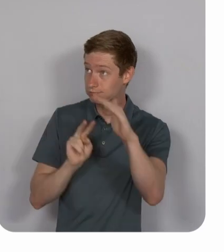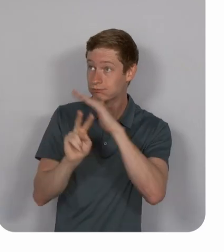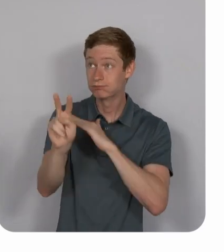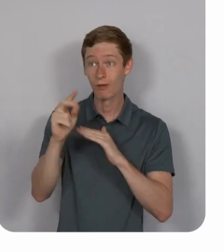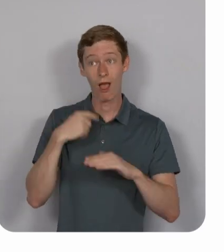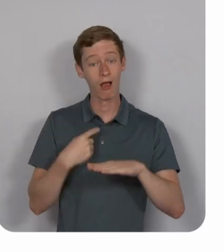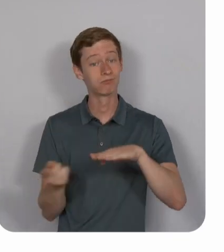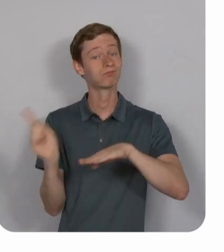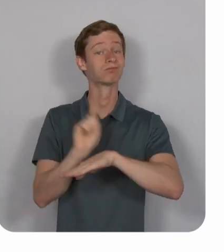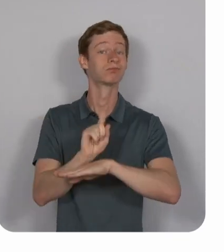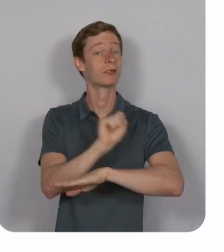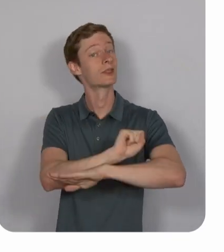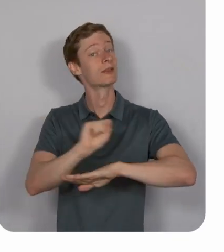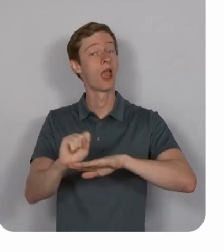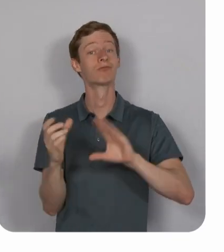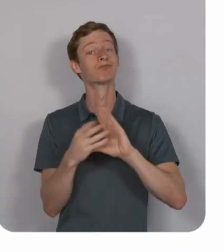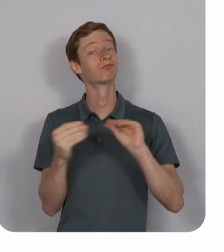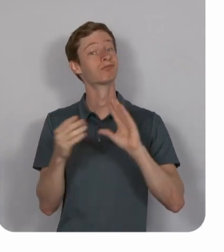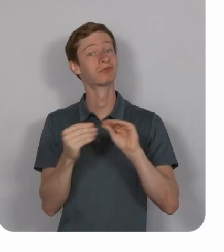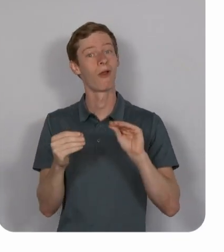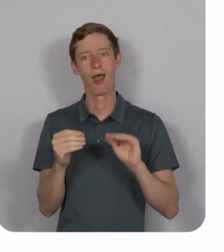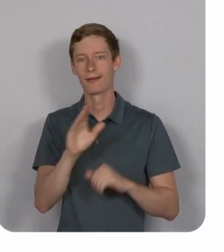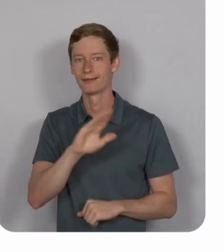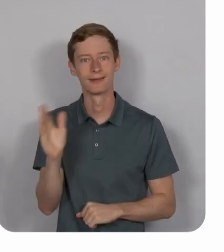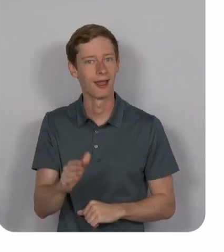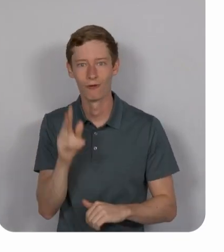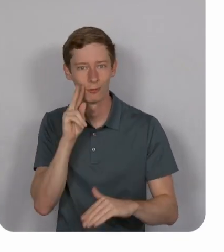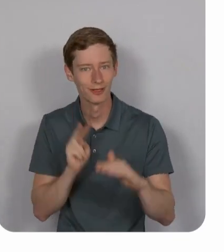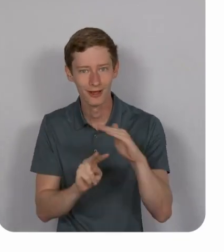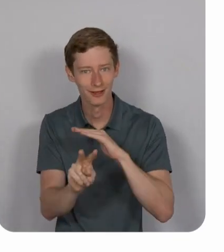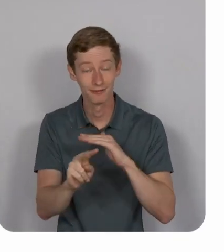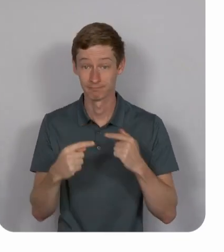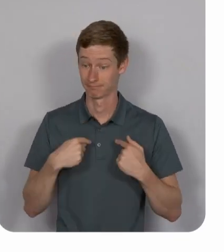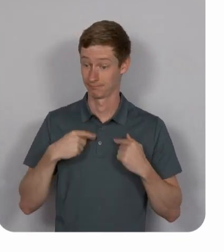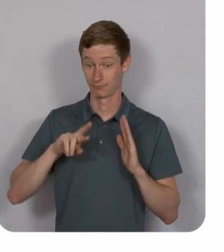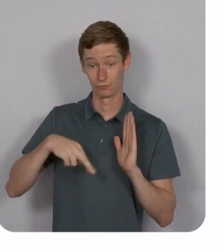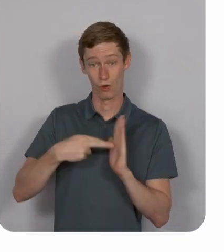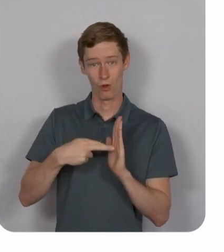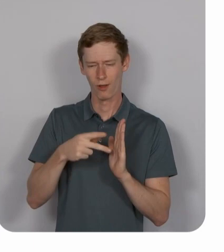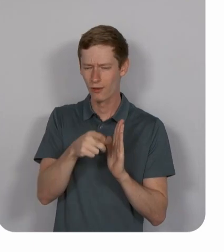So what do I do? Basically, I help developers solve whatever problems